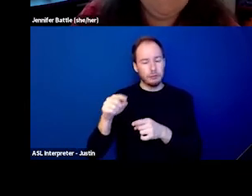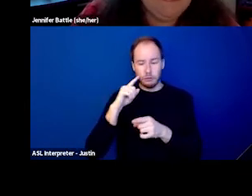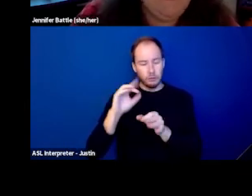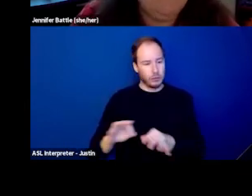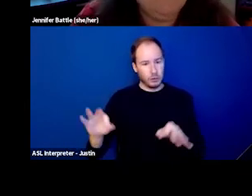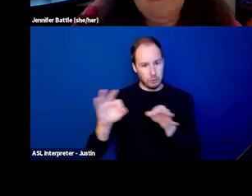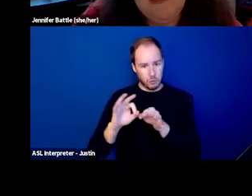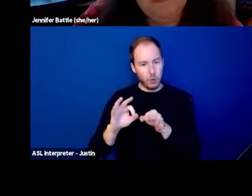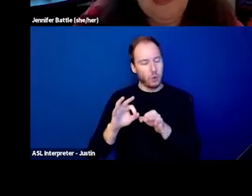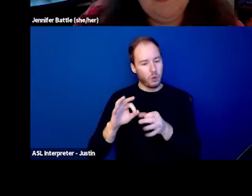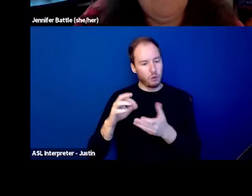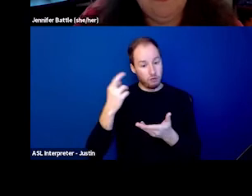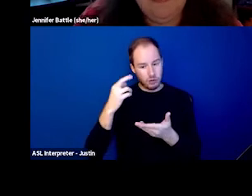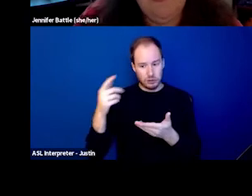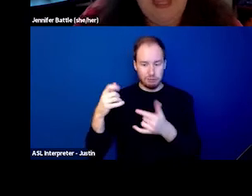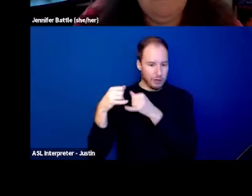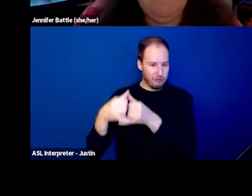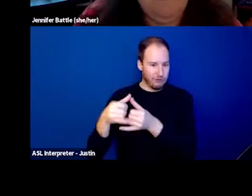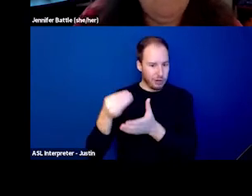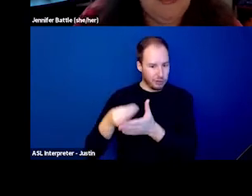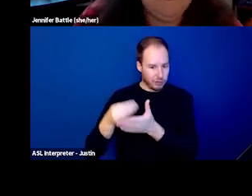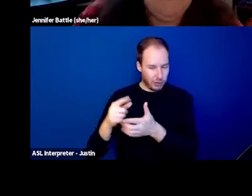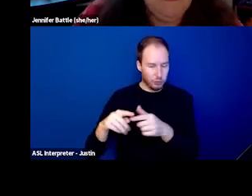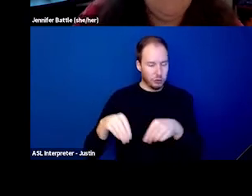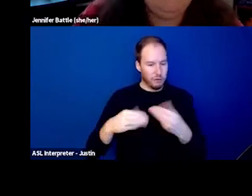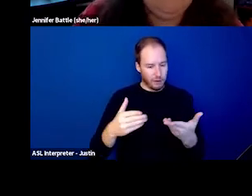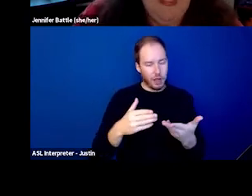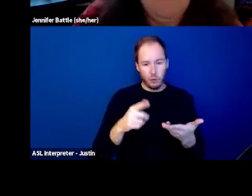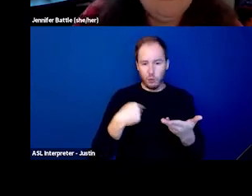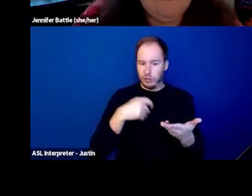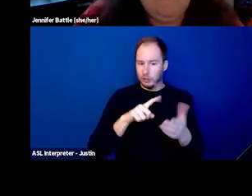And again comes from those grant dollars that we have from Vibrant to help us get